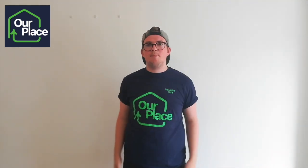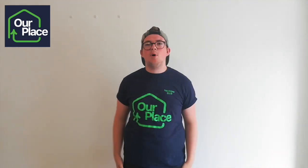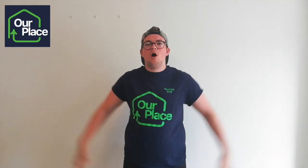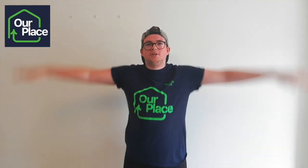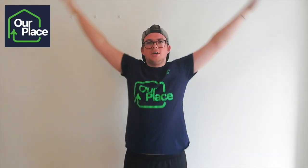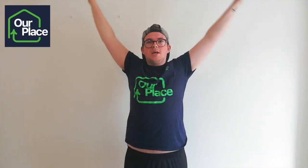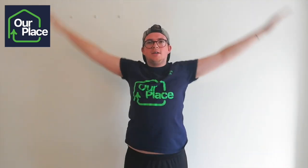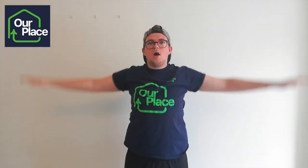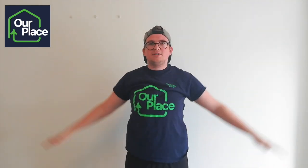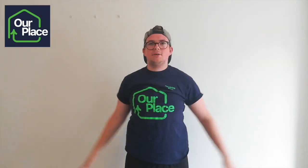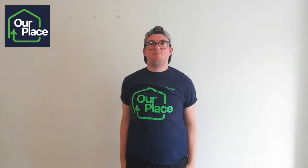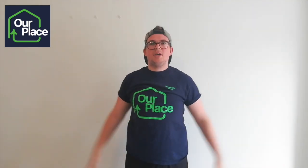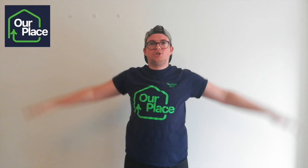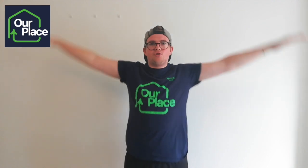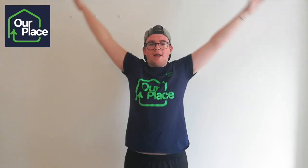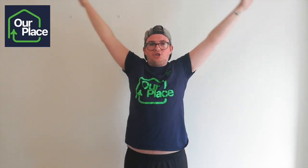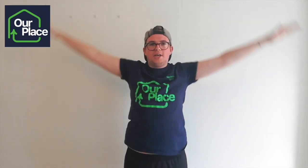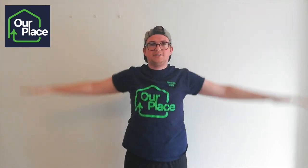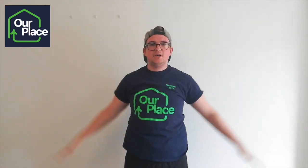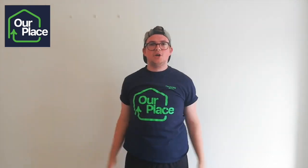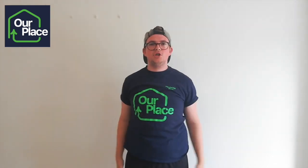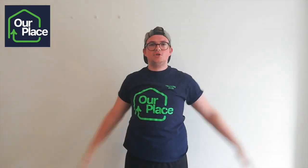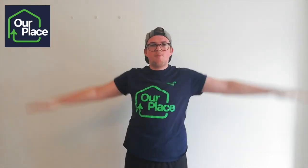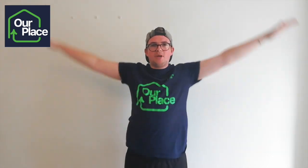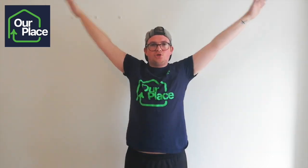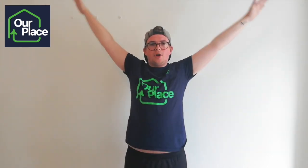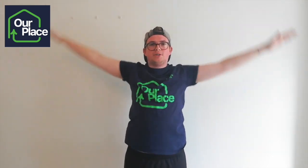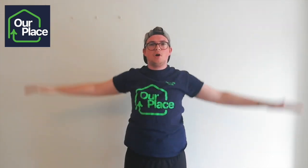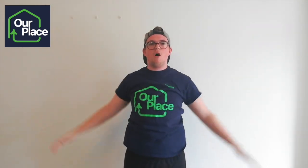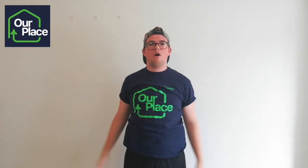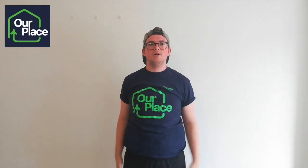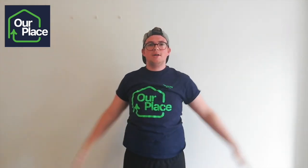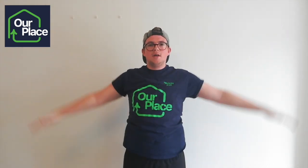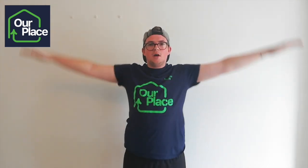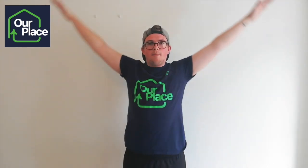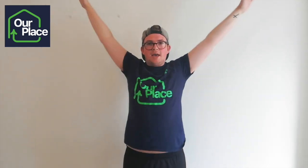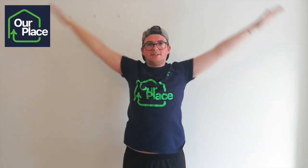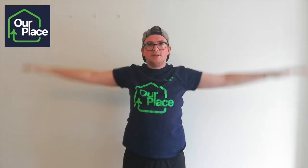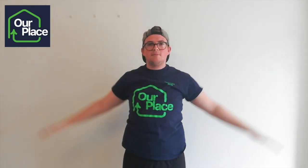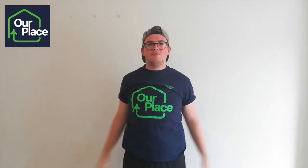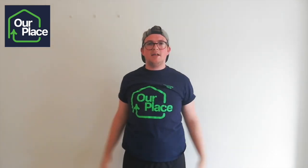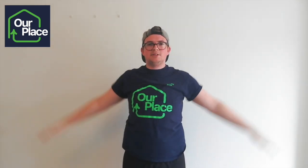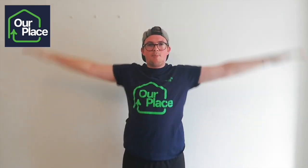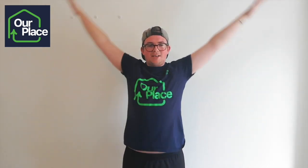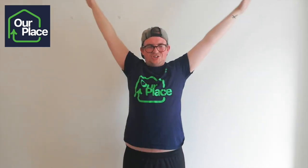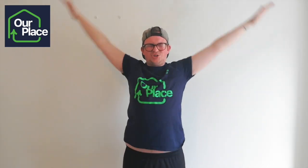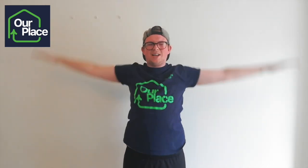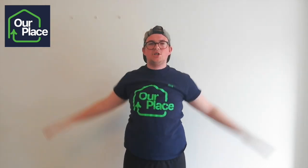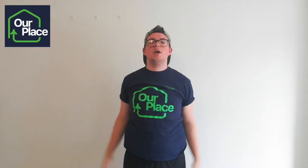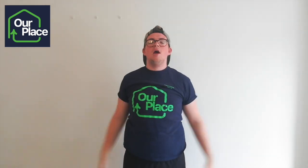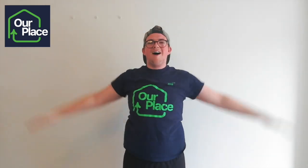bird nice and big stretches big stretch amazing that is the best stretching I've